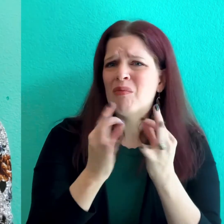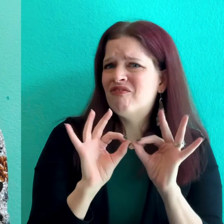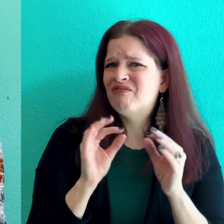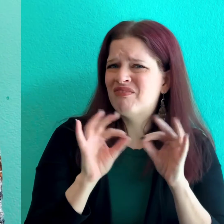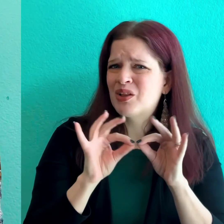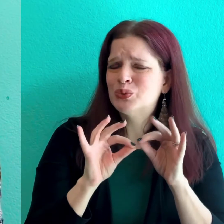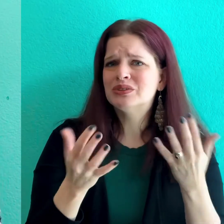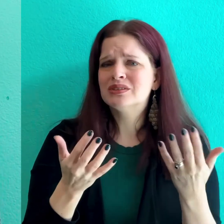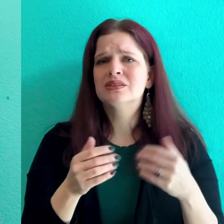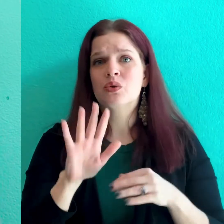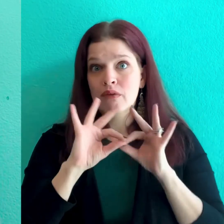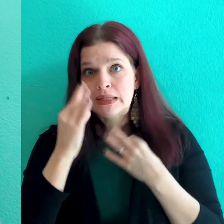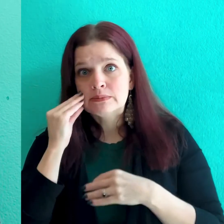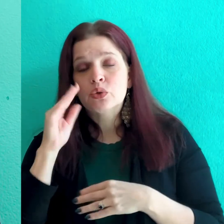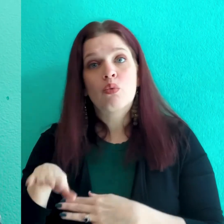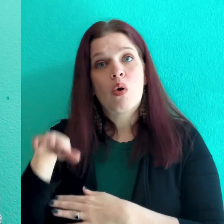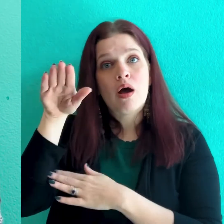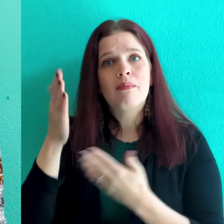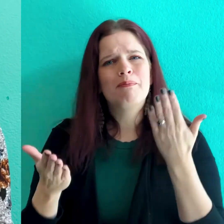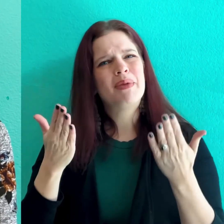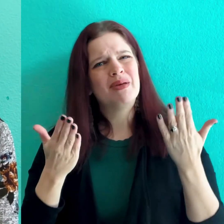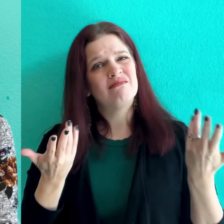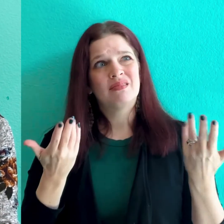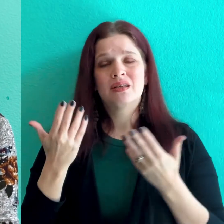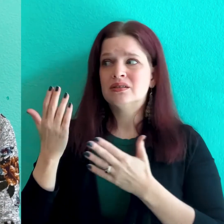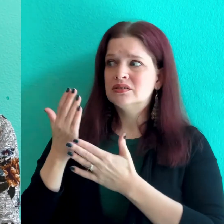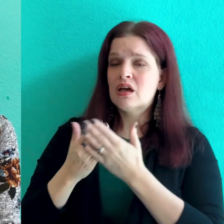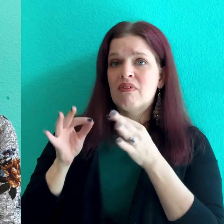When you look at your family experience growing up, you may notice that some values were